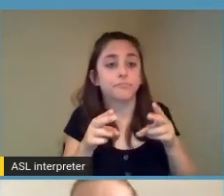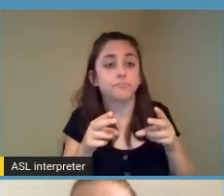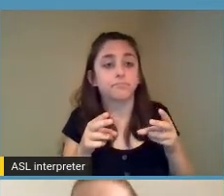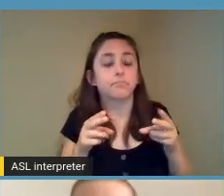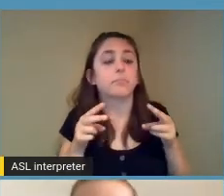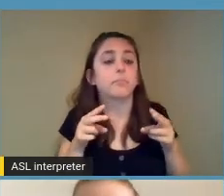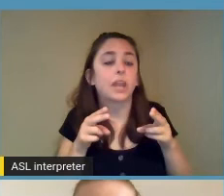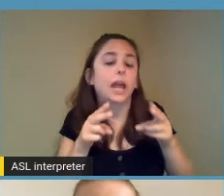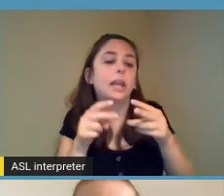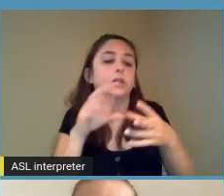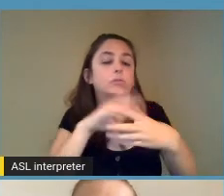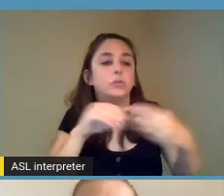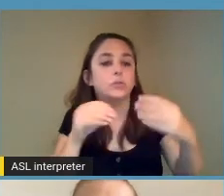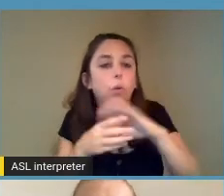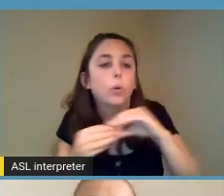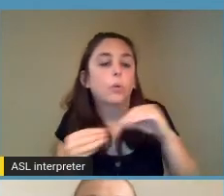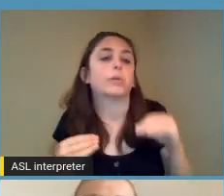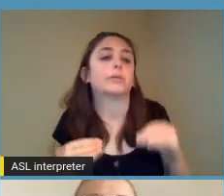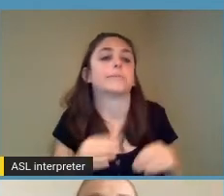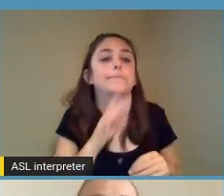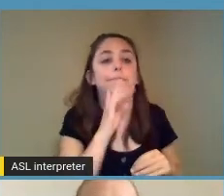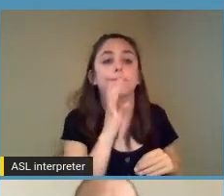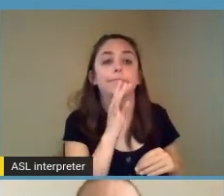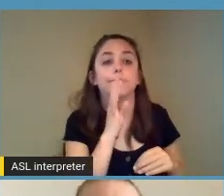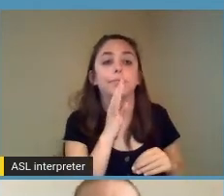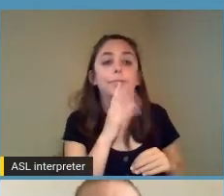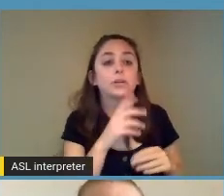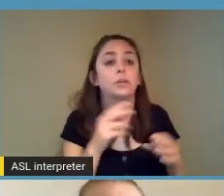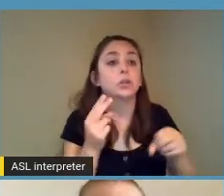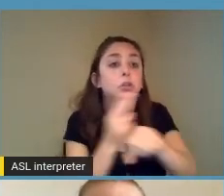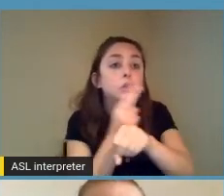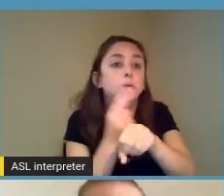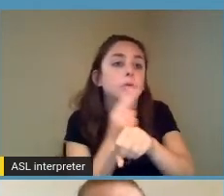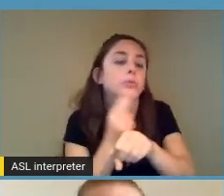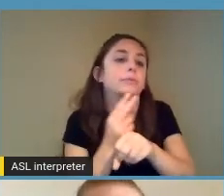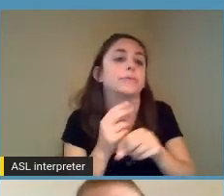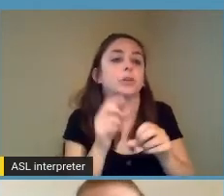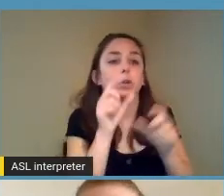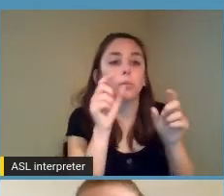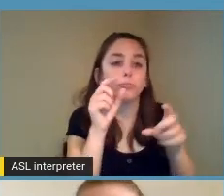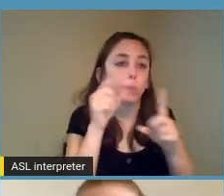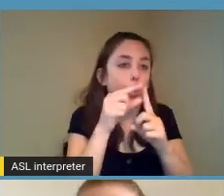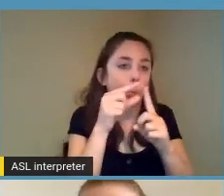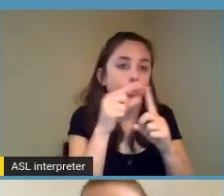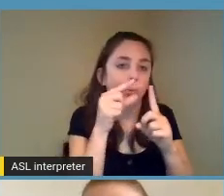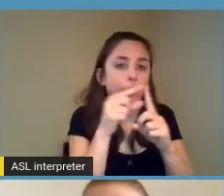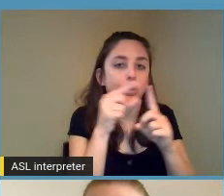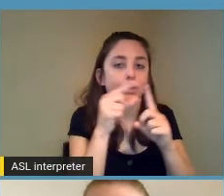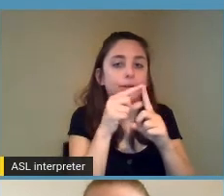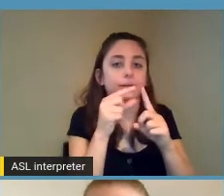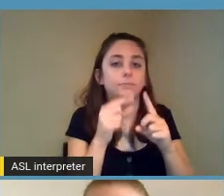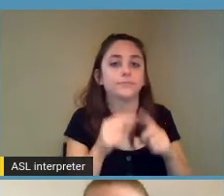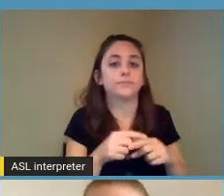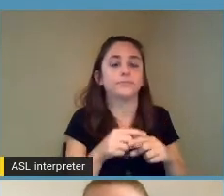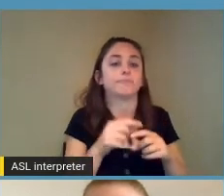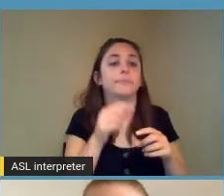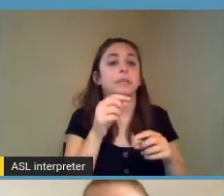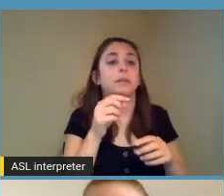stories like speaking using the text so instead of you see down here, here is my audio instead